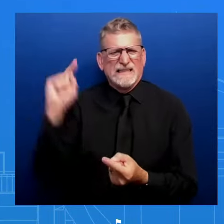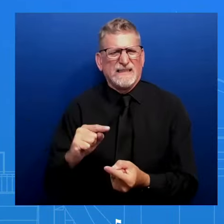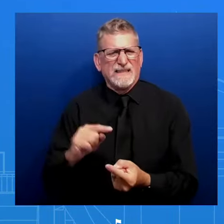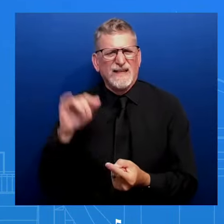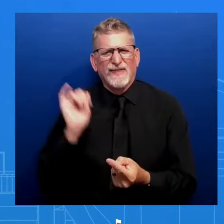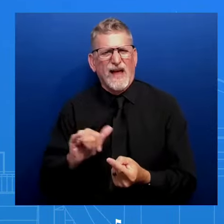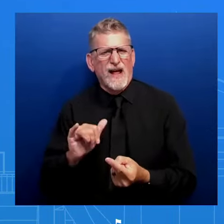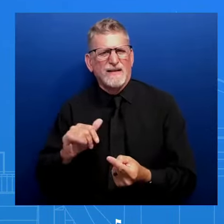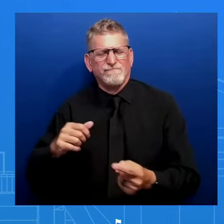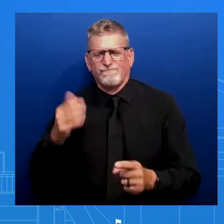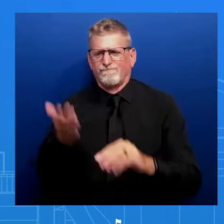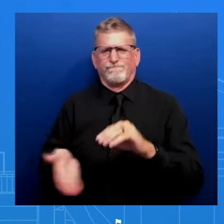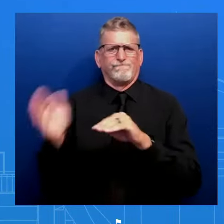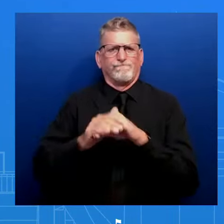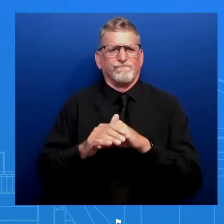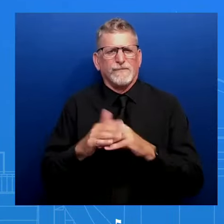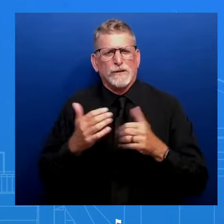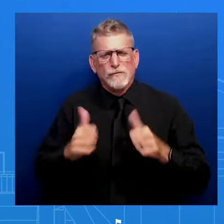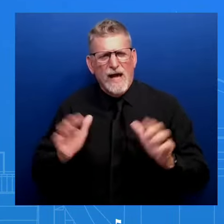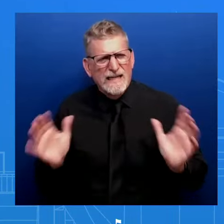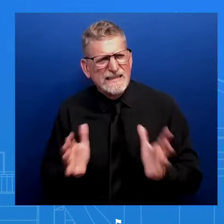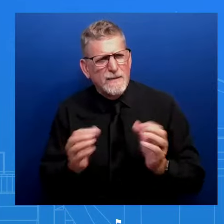As you mark the moment about the integration of the military,